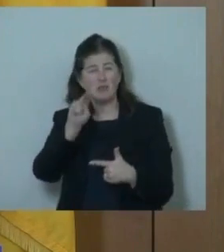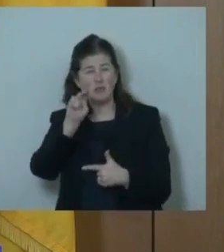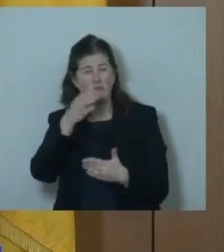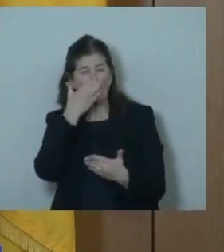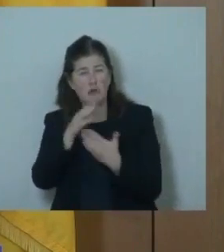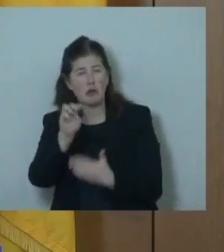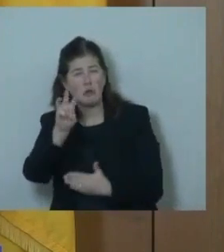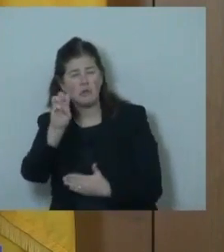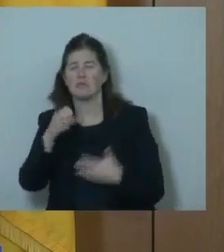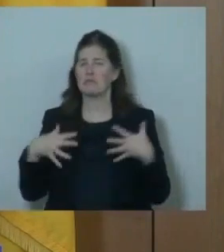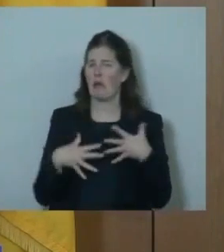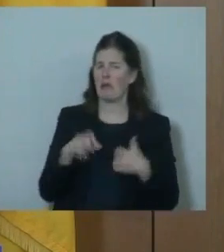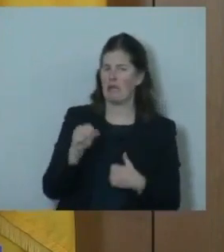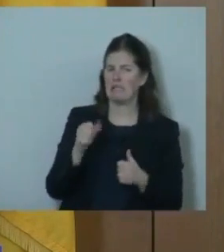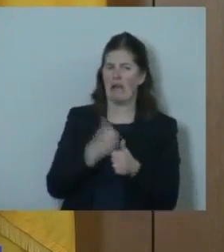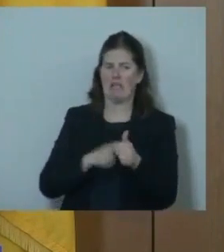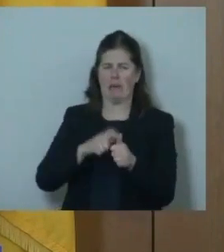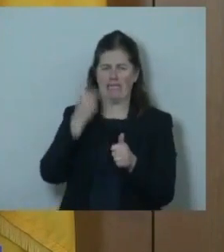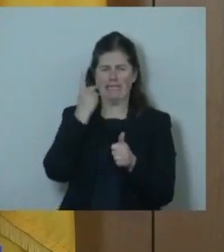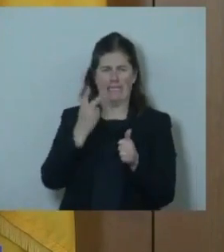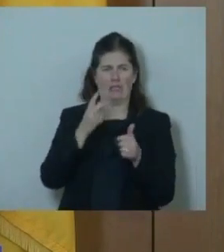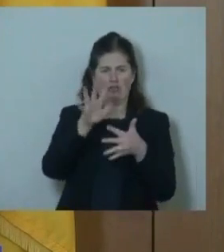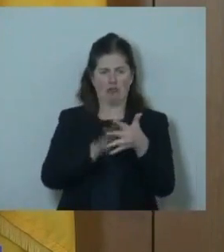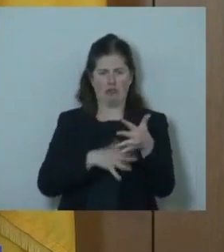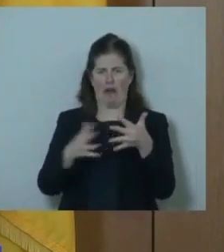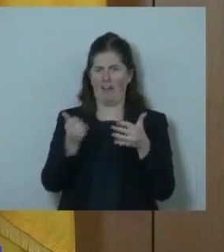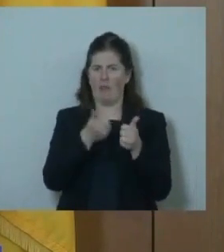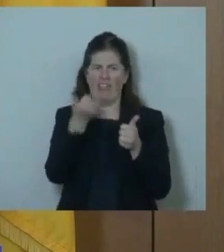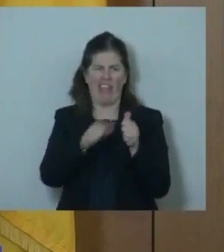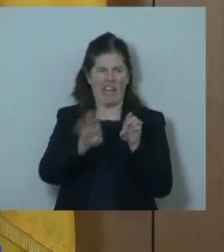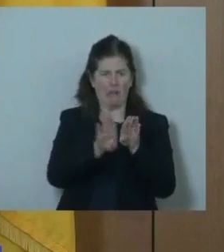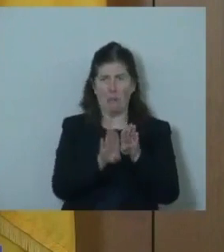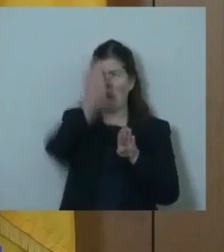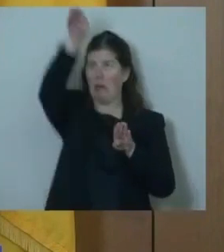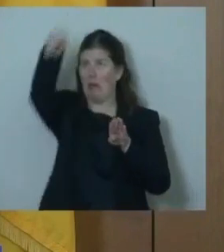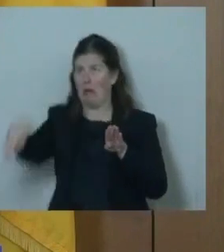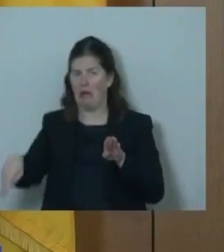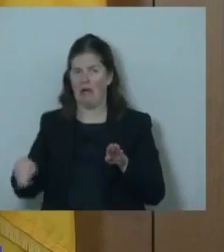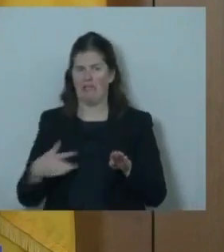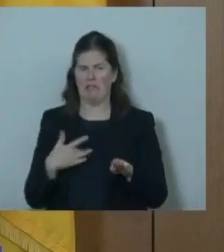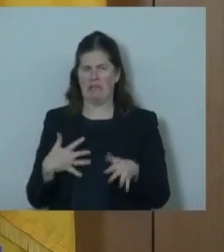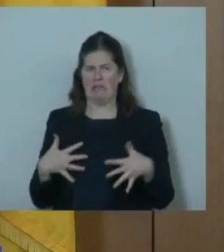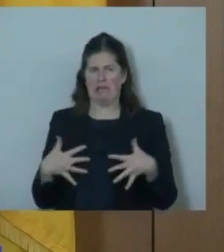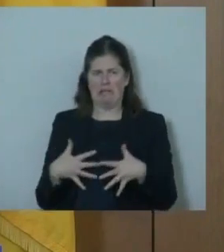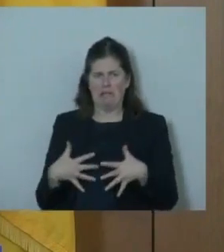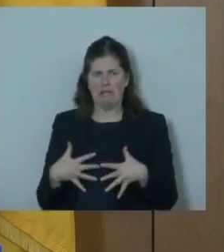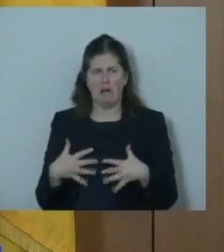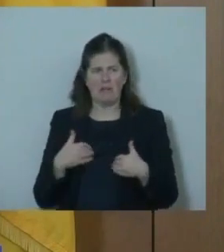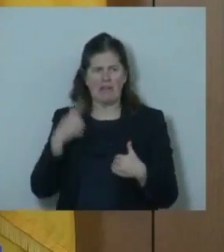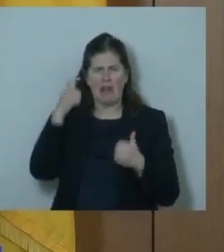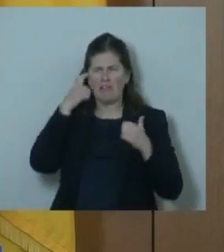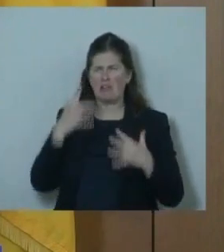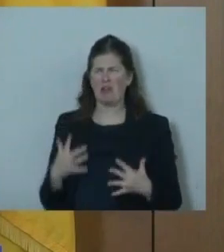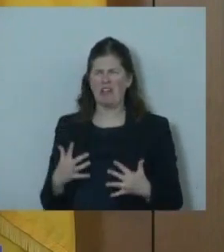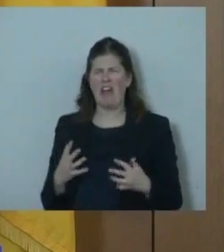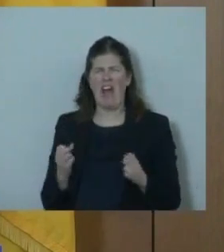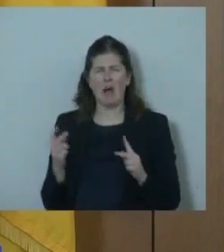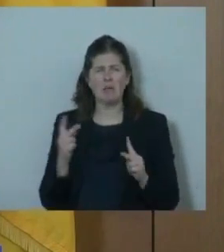IN PUBLIC POLICY IN NEW MEXICO. WHILE THE BIGGEST -- THIS IN LARGE PART IS GOOD NEWS, ALTHOUGH IT IS SCARY.